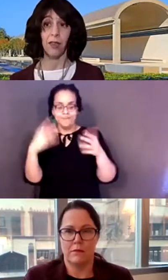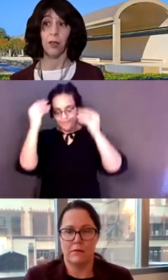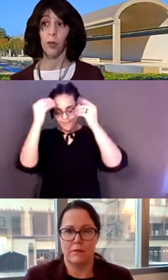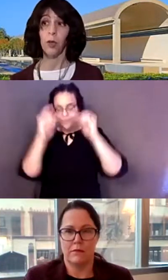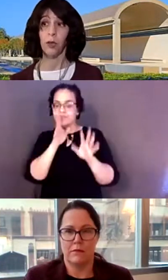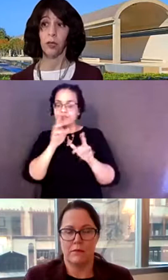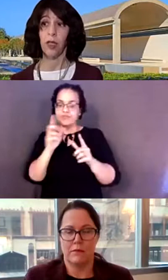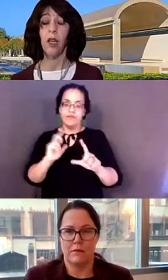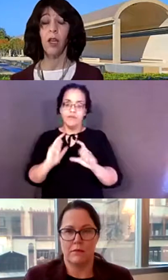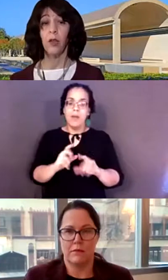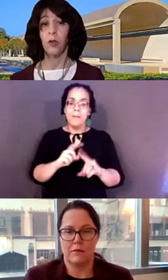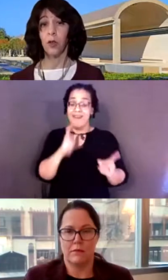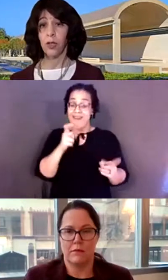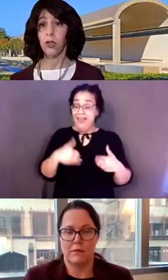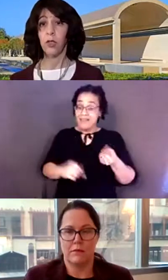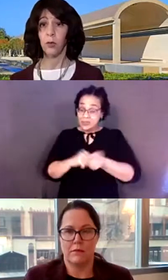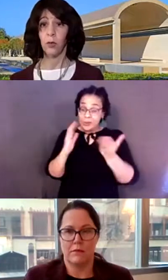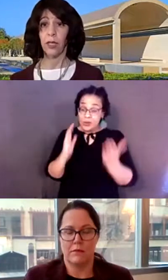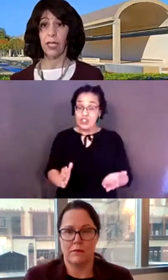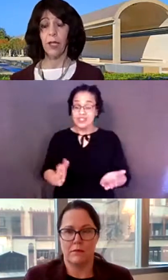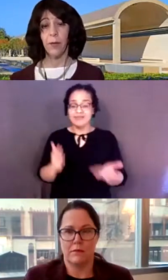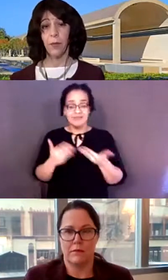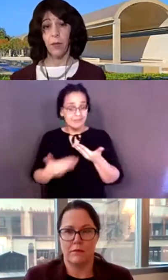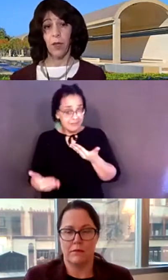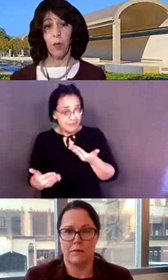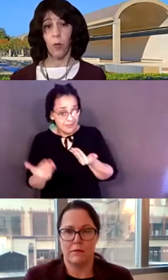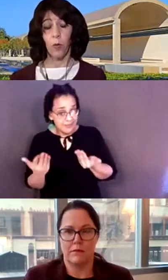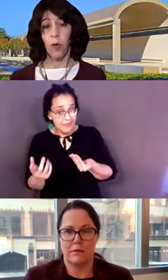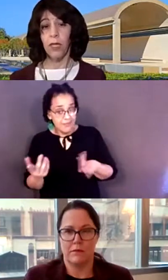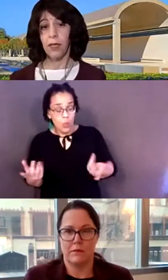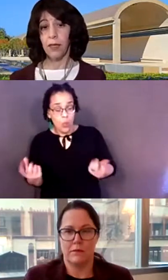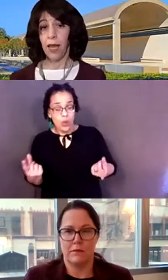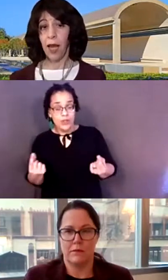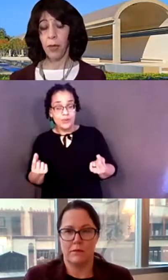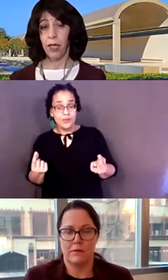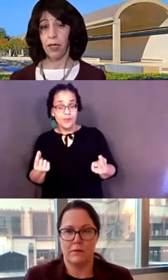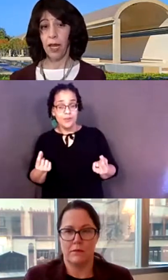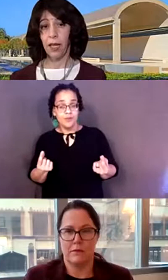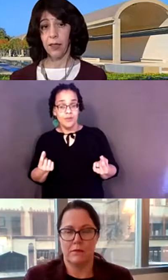support person, so the question is really